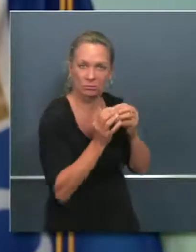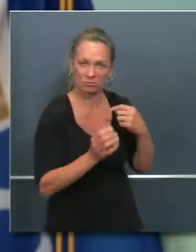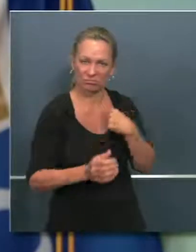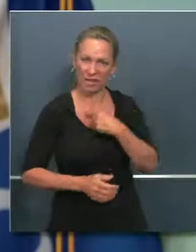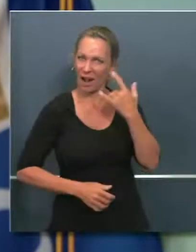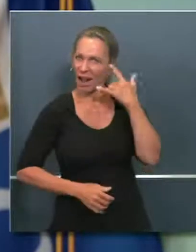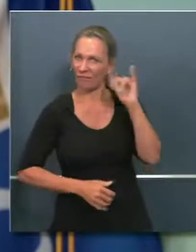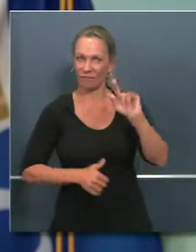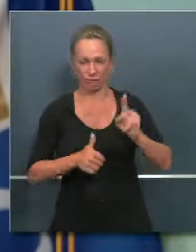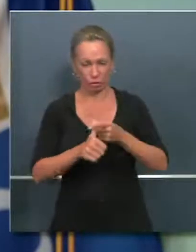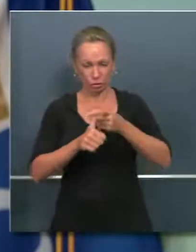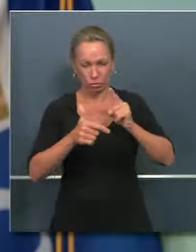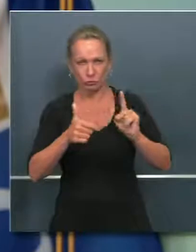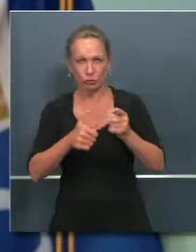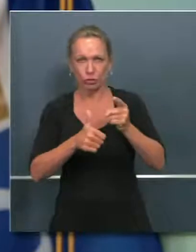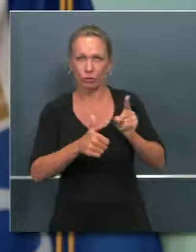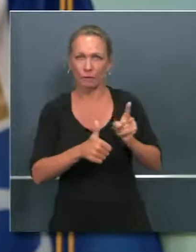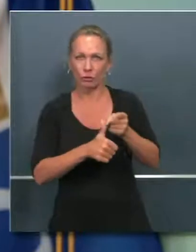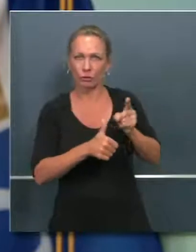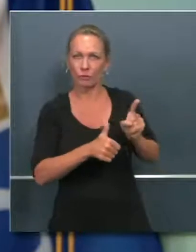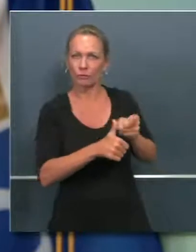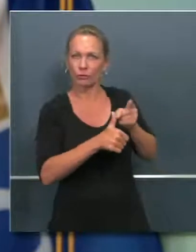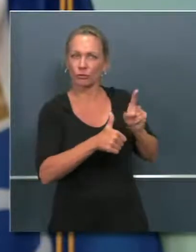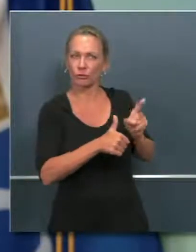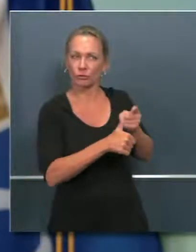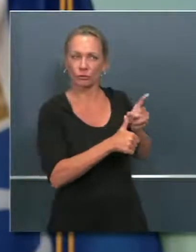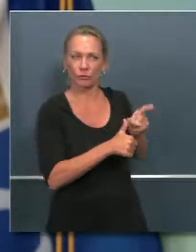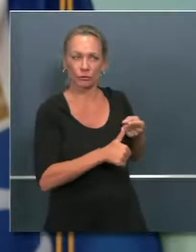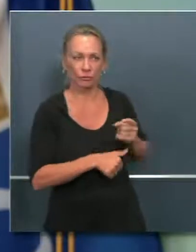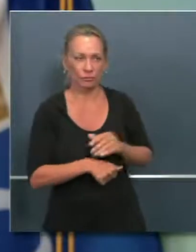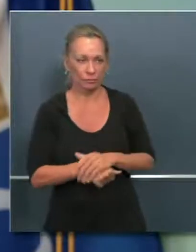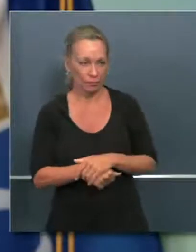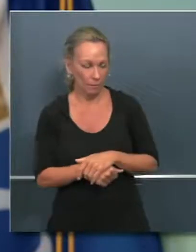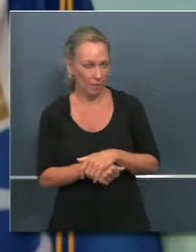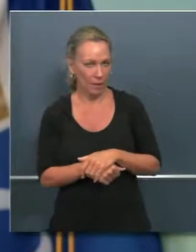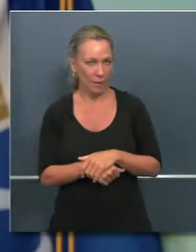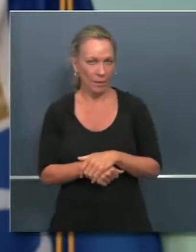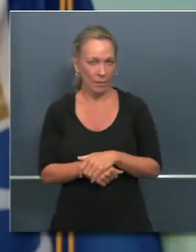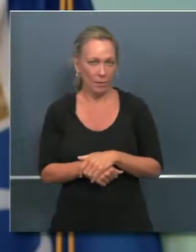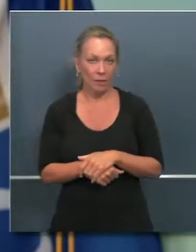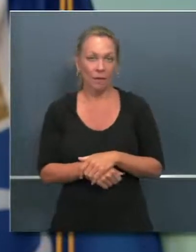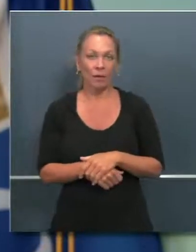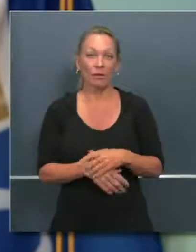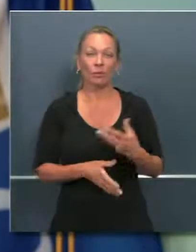February those relationships were formalized through a series of agreements that allowed